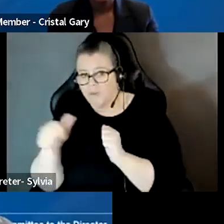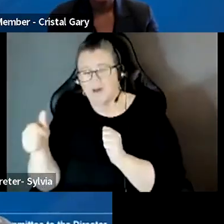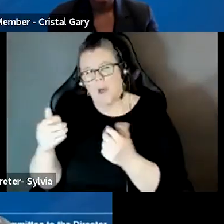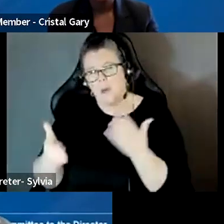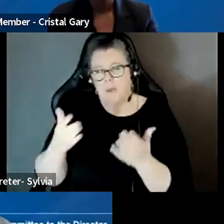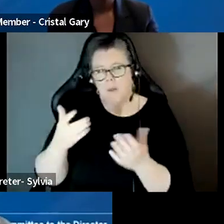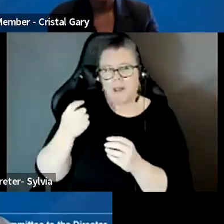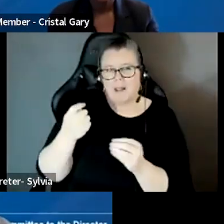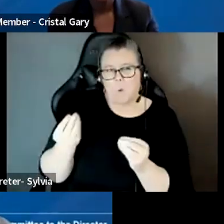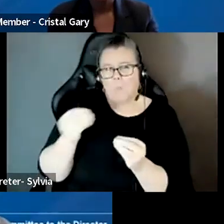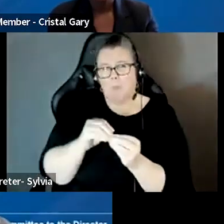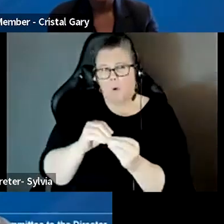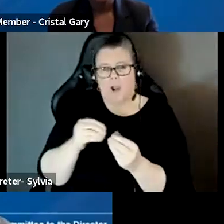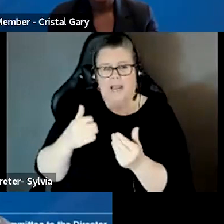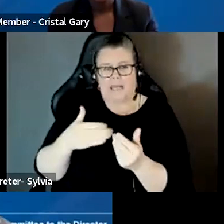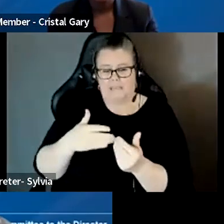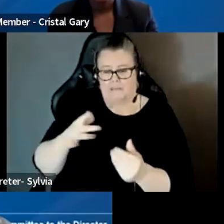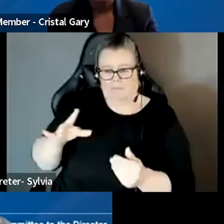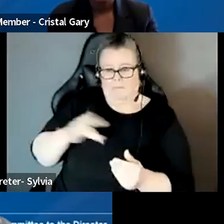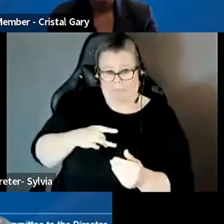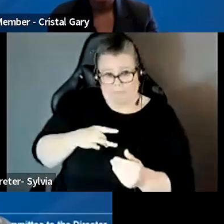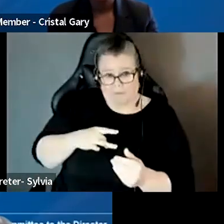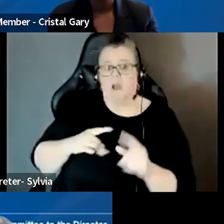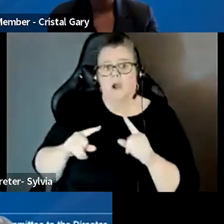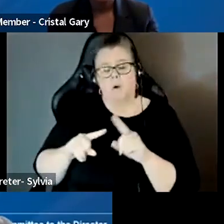but there's no indication at this point of an increase in severity.